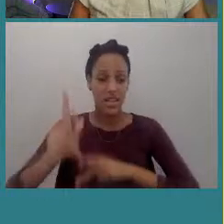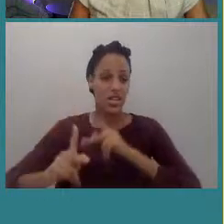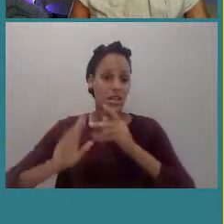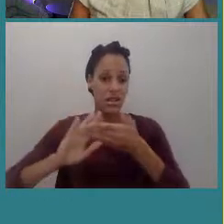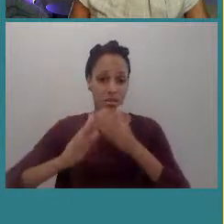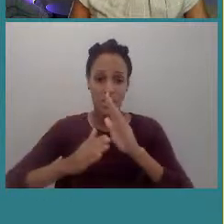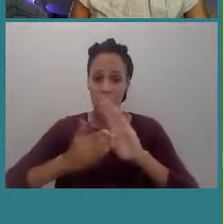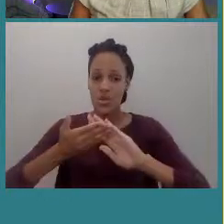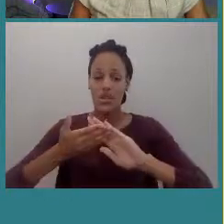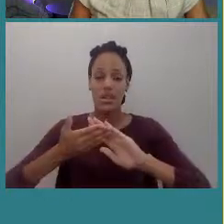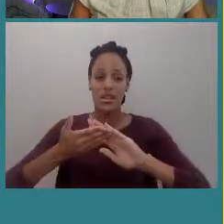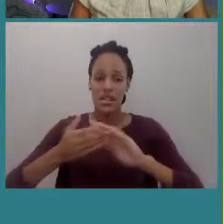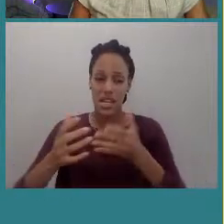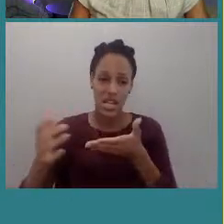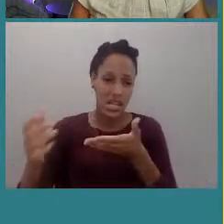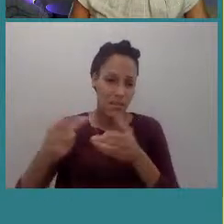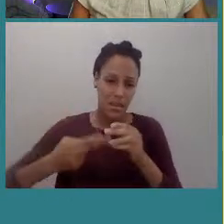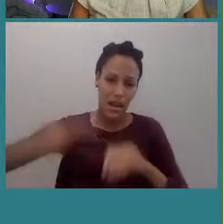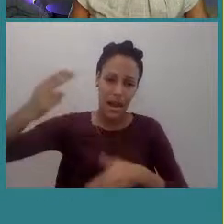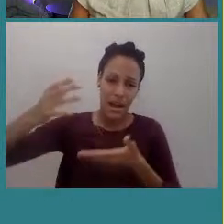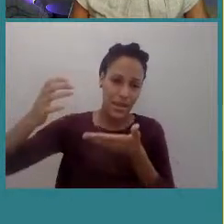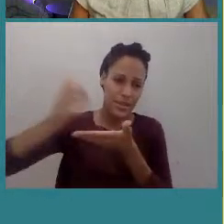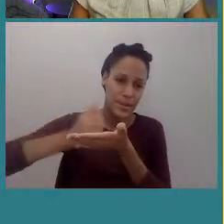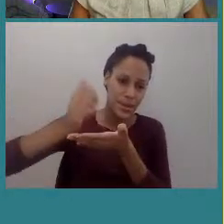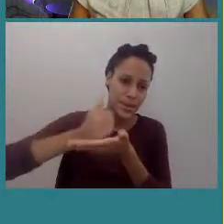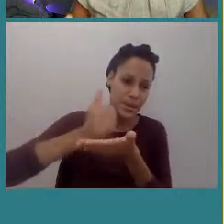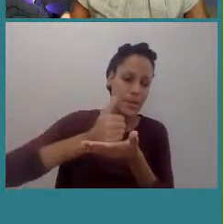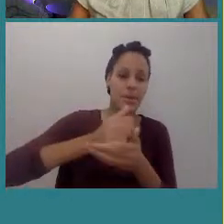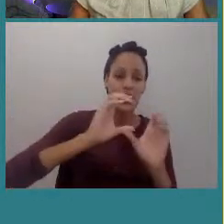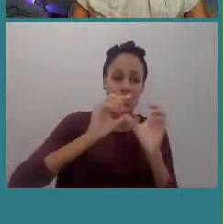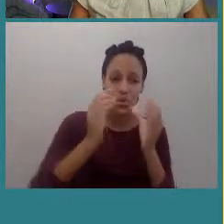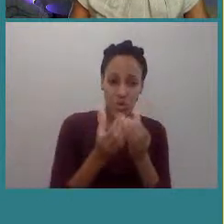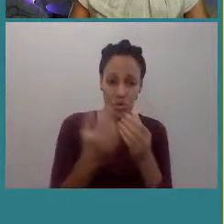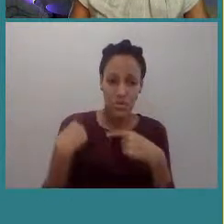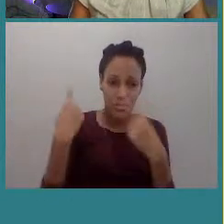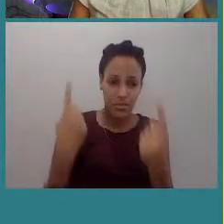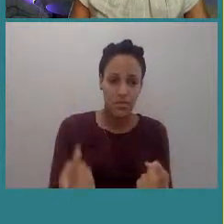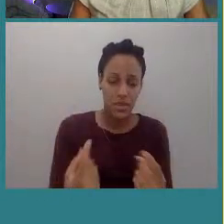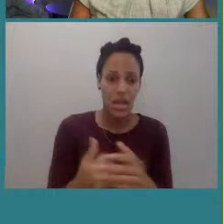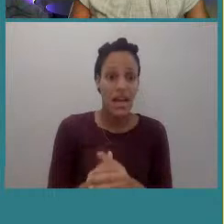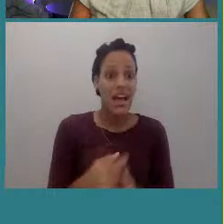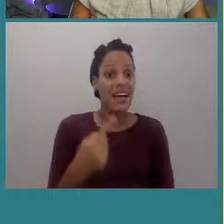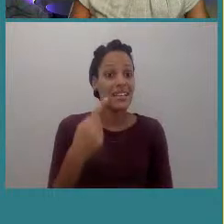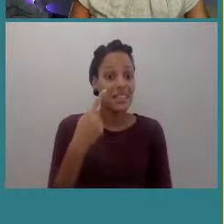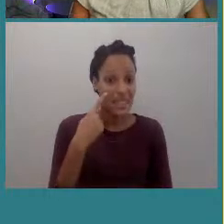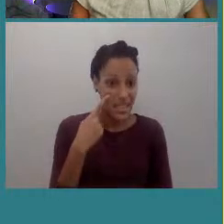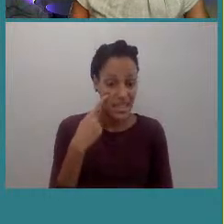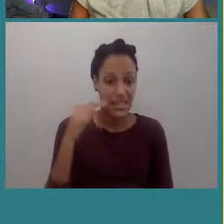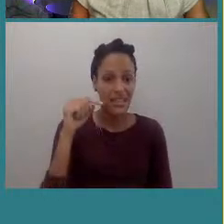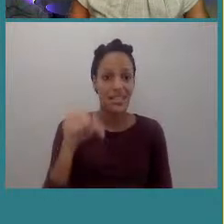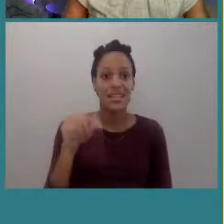in Philadelphia that works with predominantly the Black community, young kids 12-18. I am